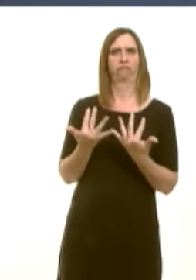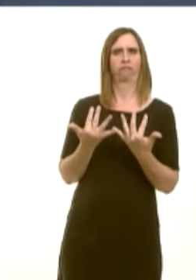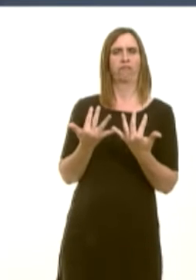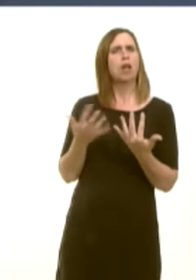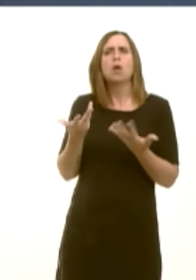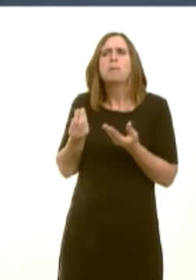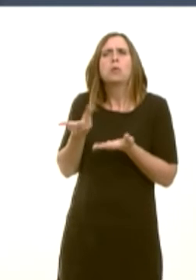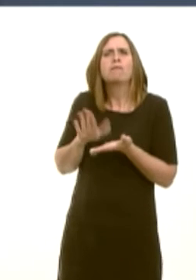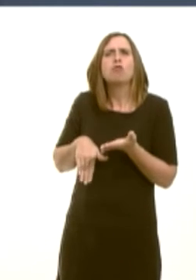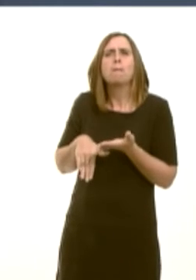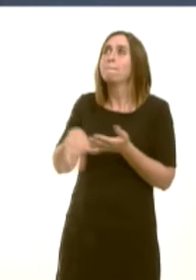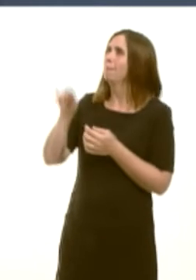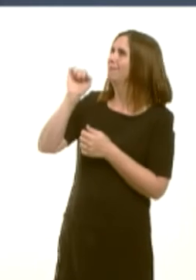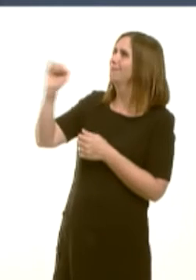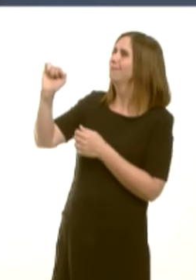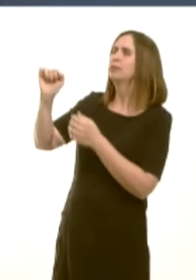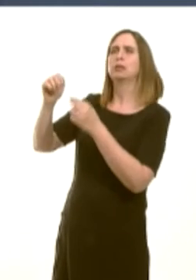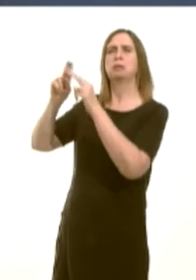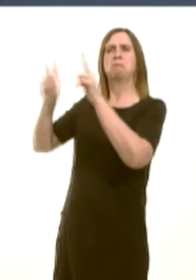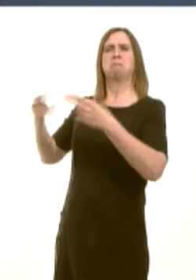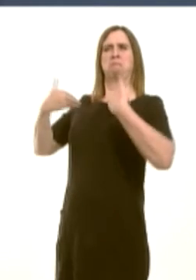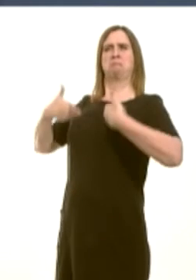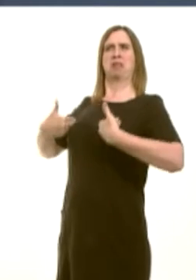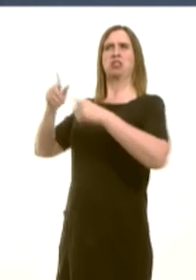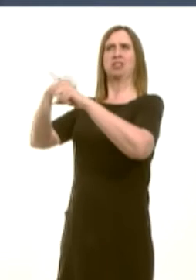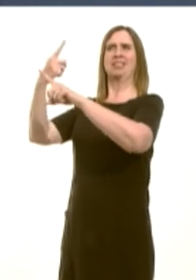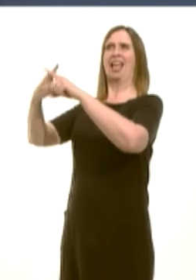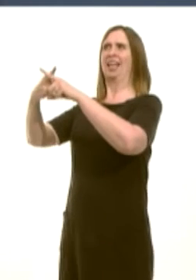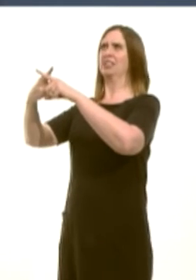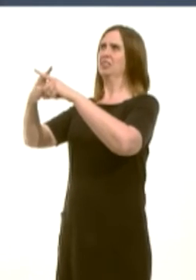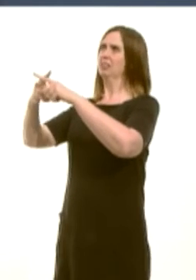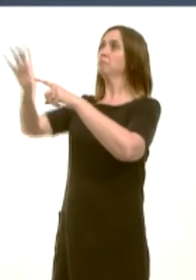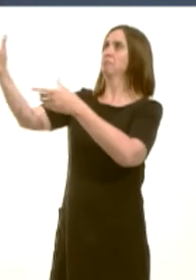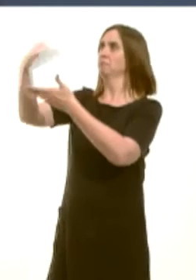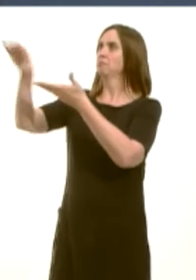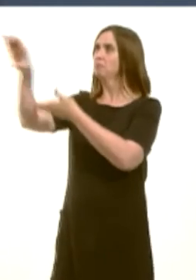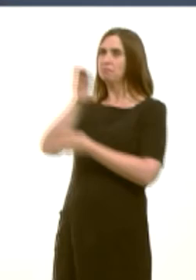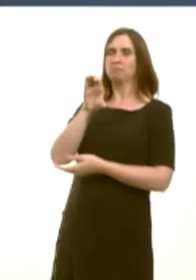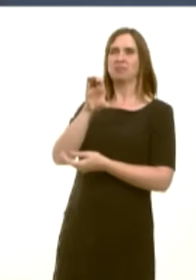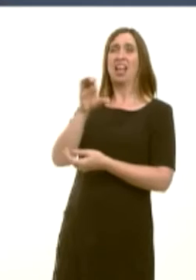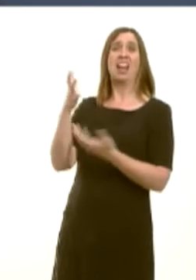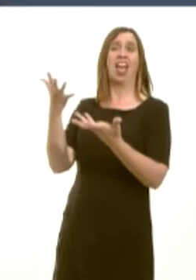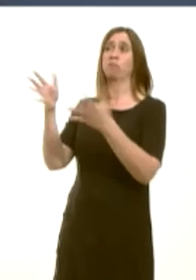by a UK-wide mansion tax. Now, thereís not going to be a UK-wide mansion tax. So, will